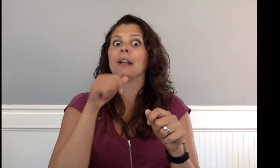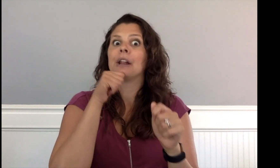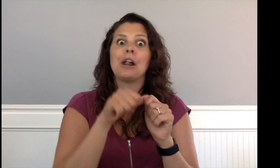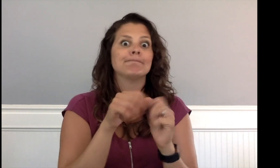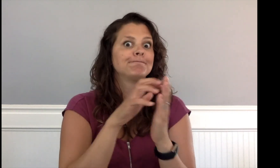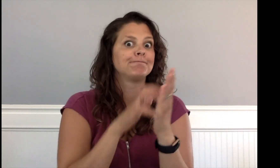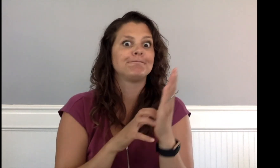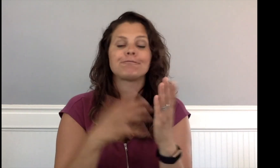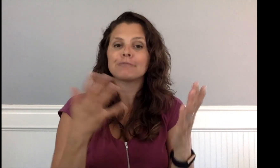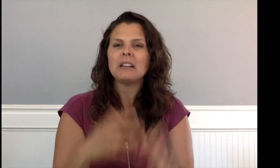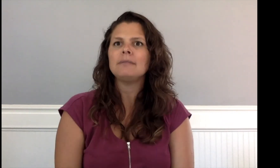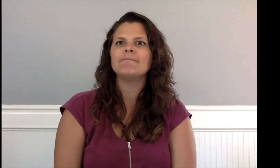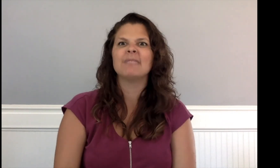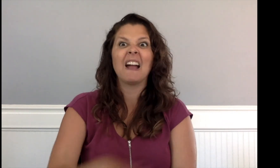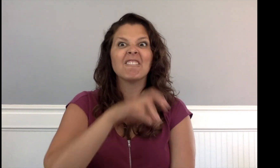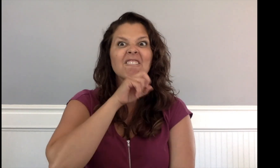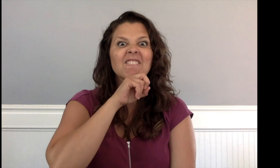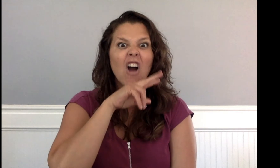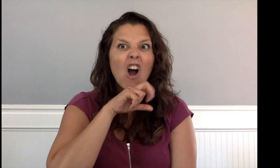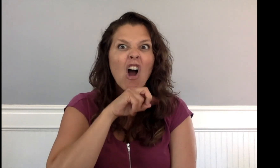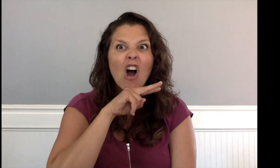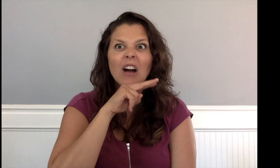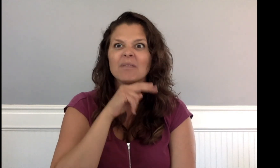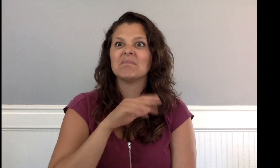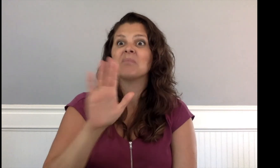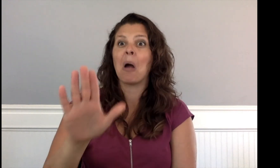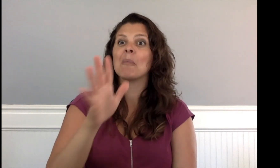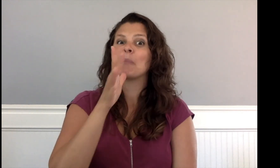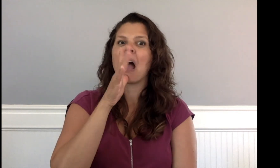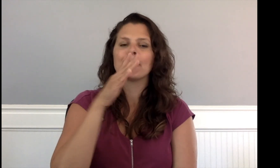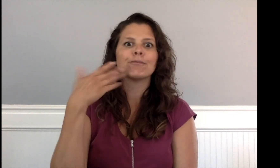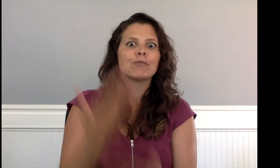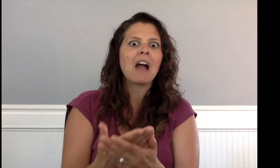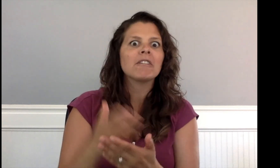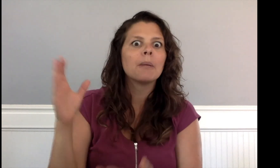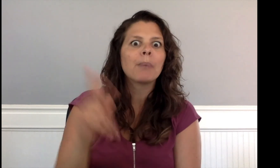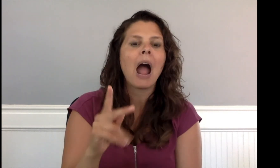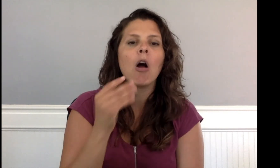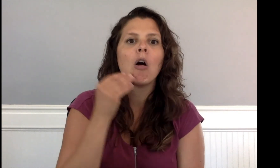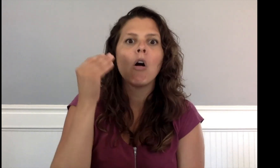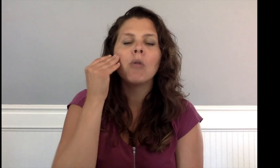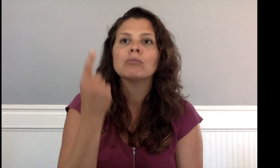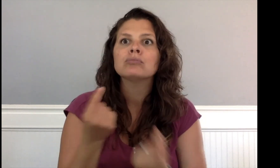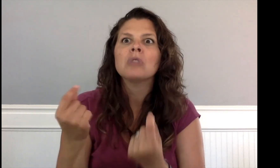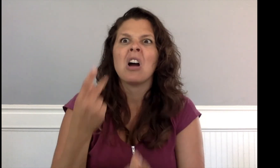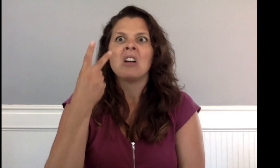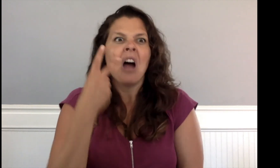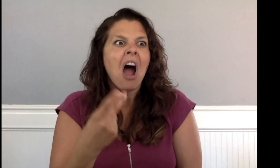"Frog, Your mother is back from her errands and